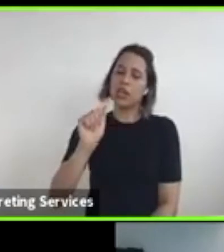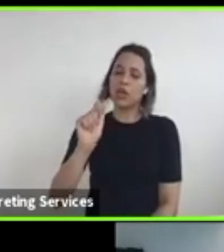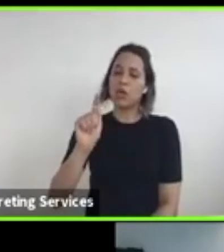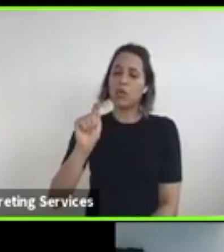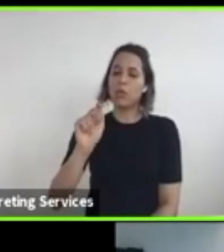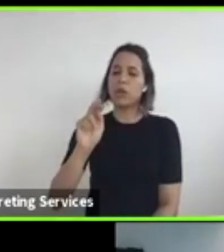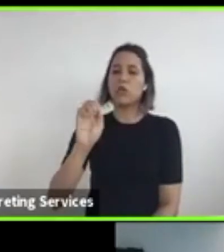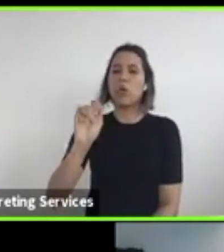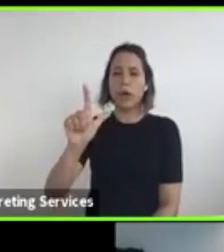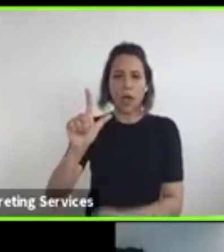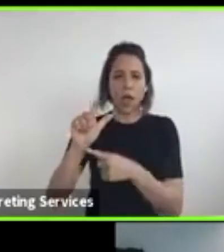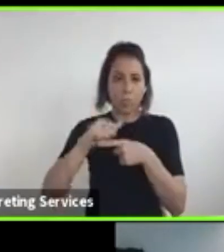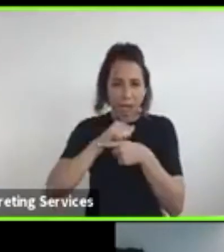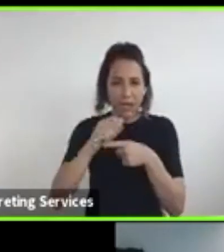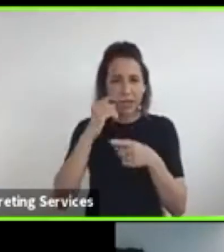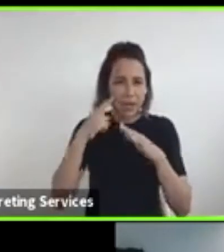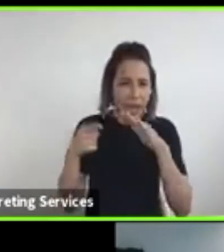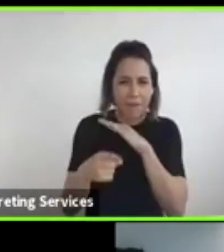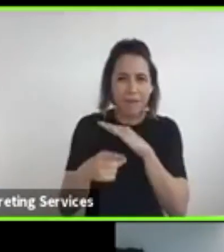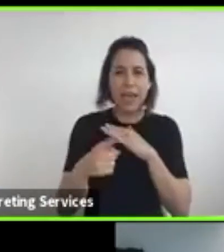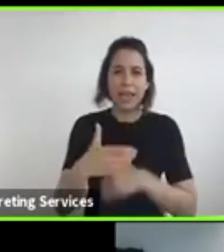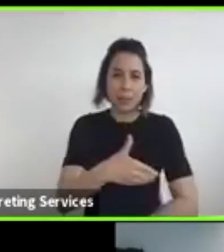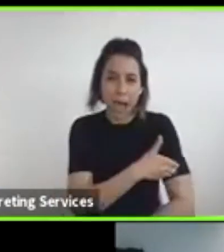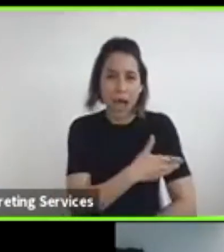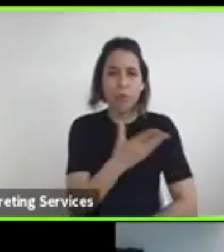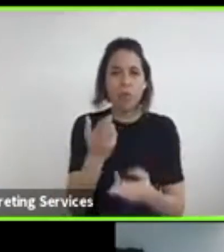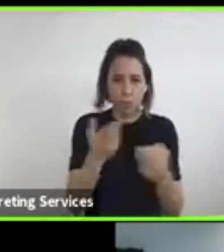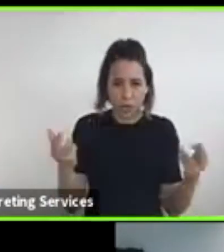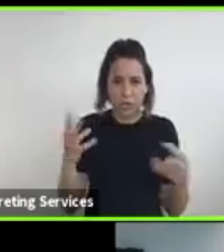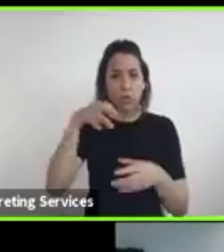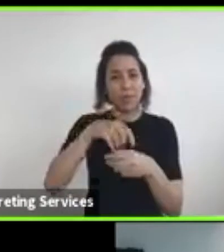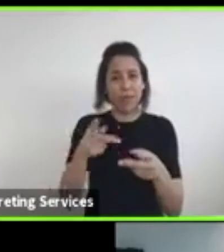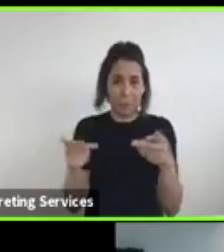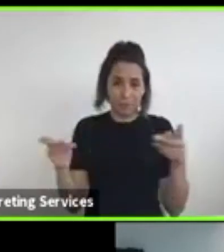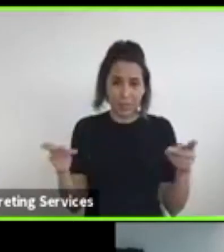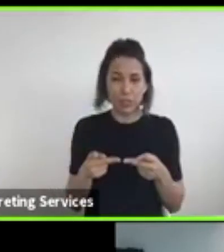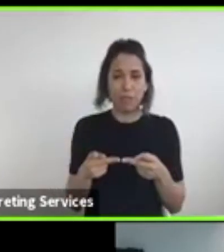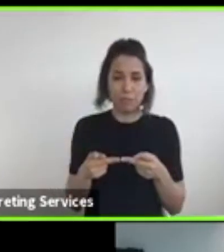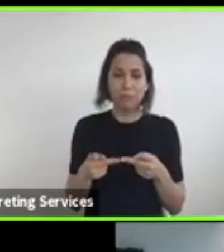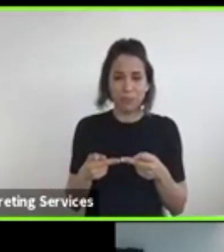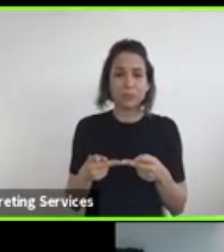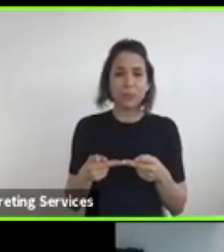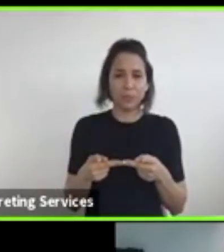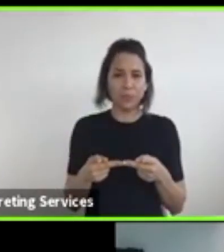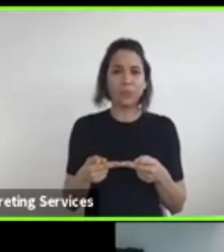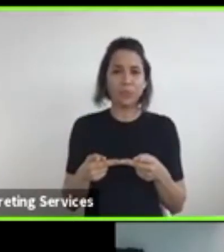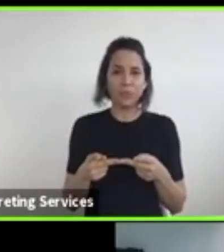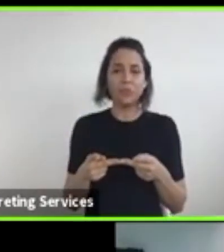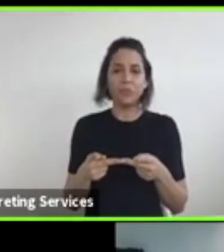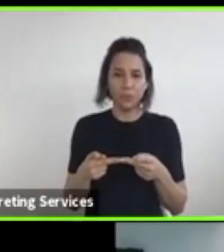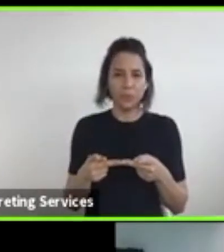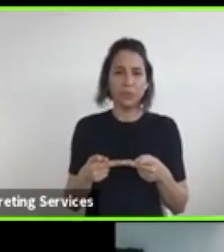THE POWER, IN THAT POSITION, THE RESOURCES, THAT ARE, YOU KNOW... THAT KIND